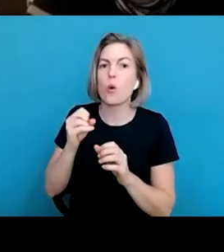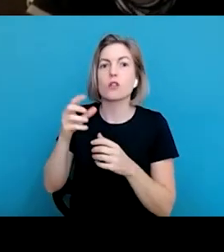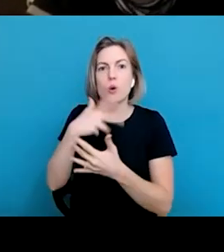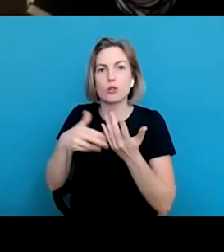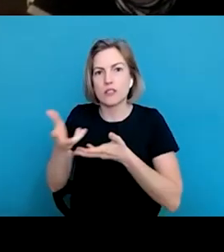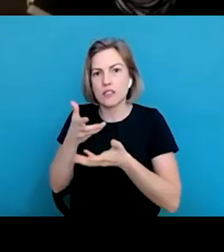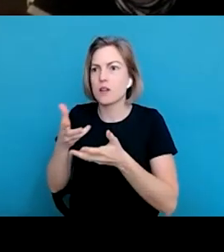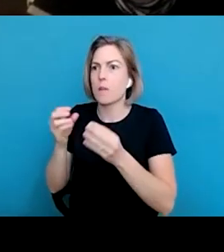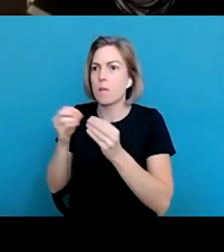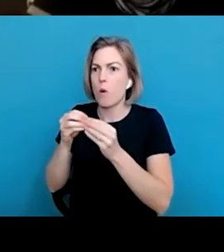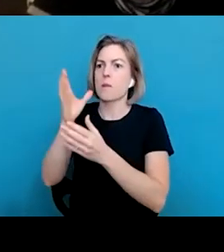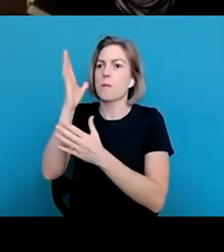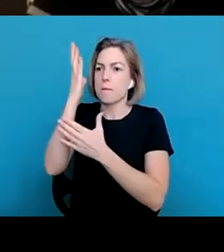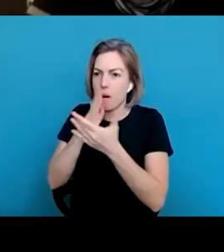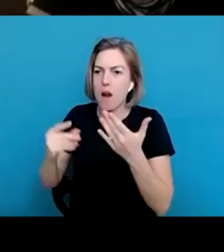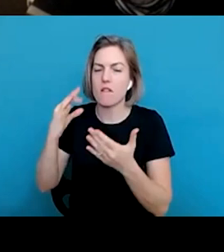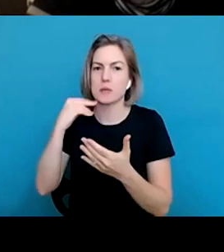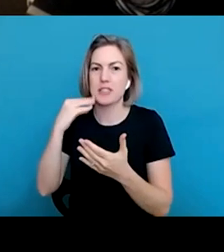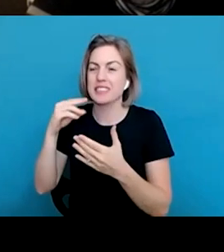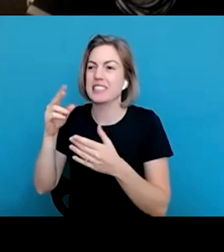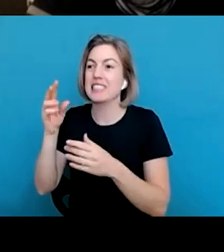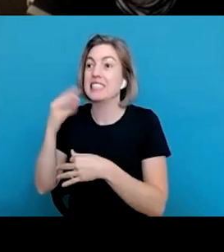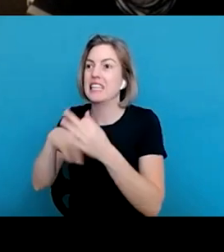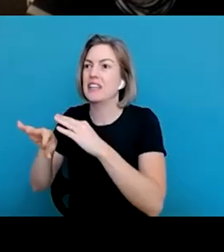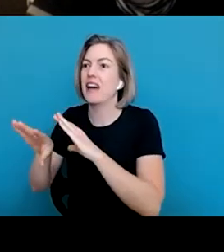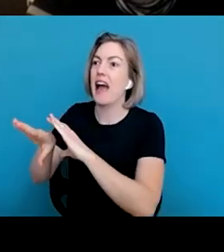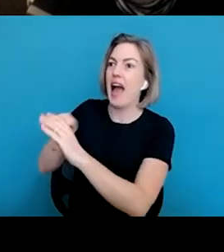out of that for the experience, I think is a really important point there.